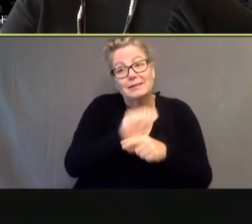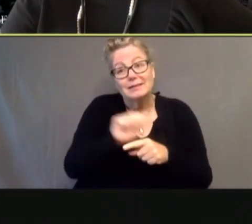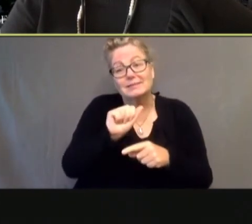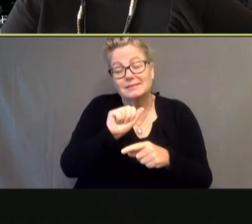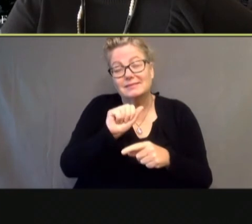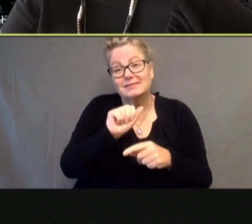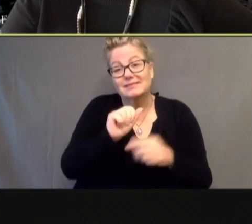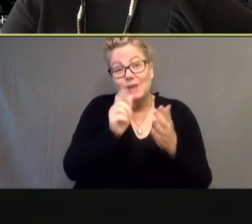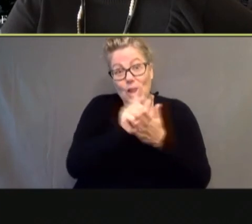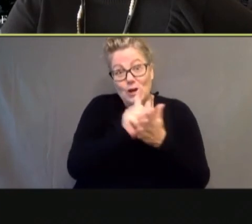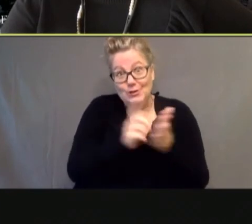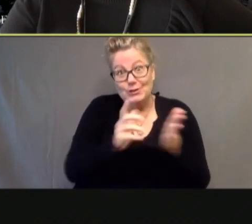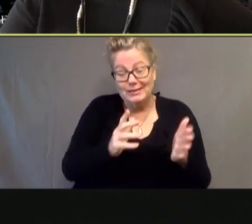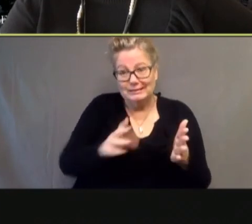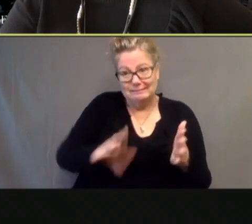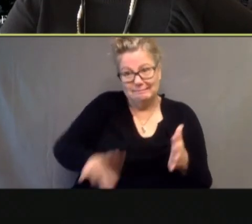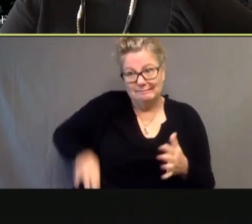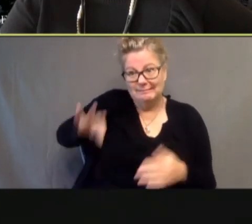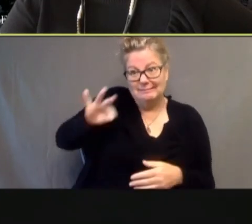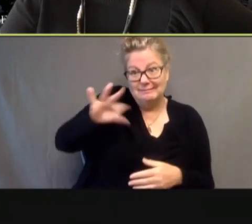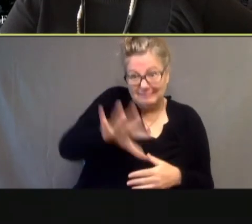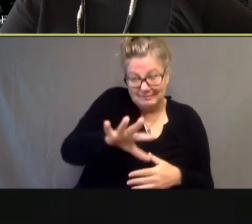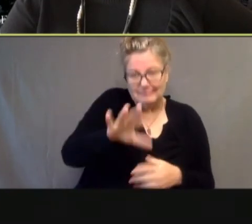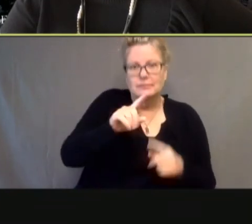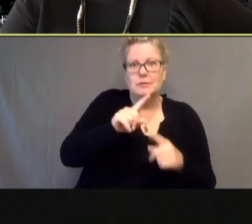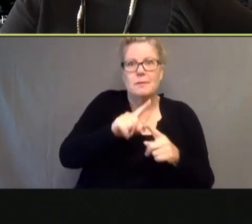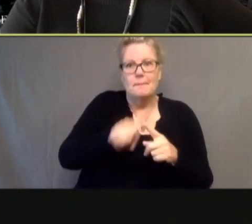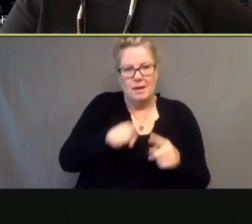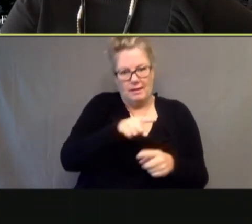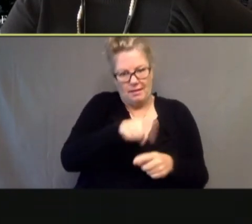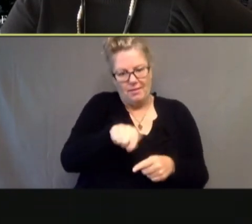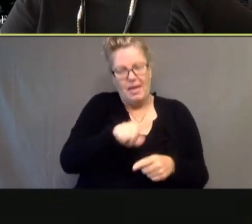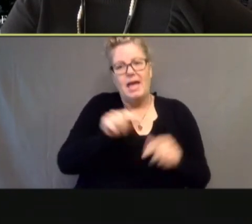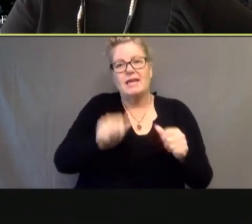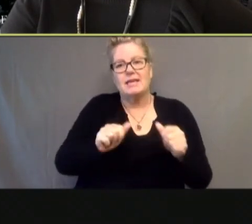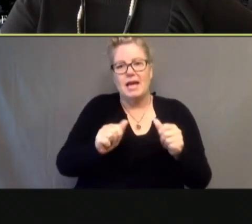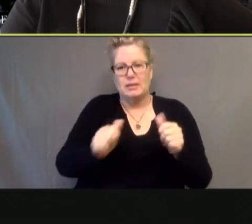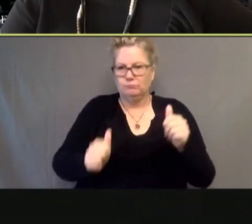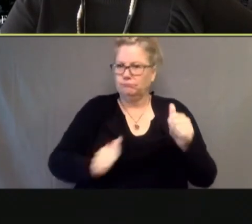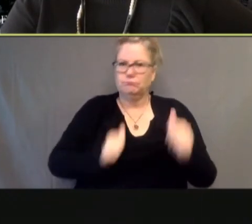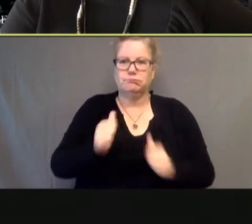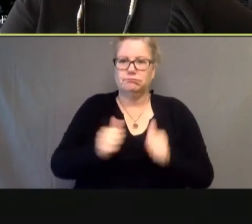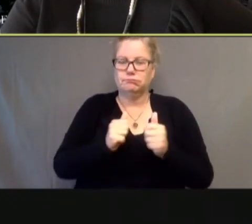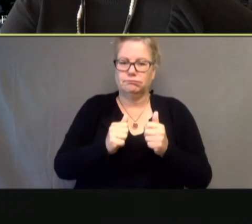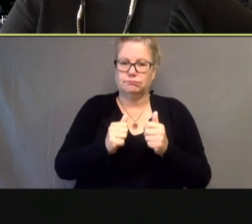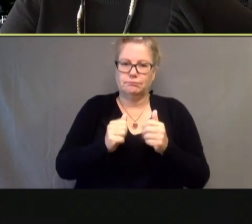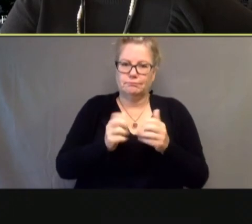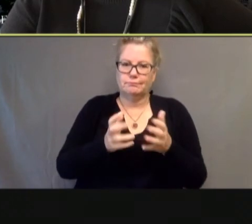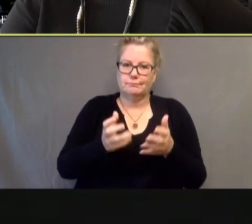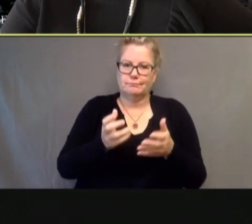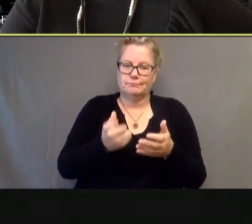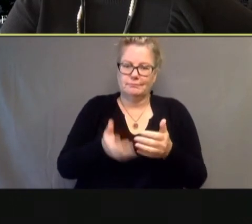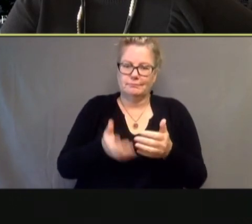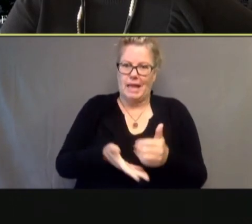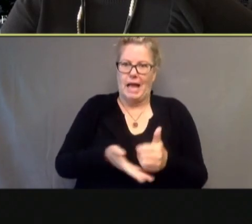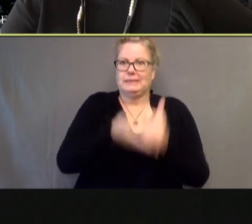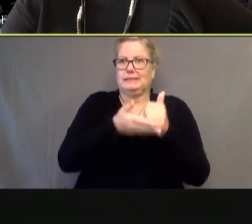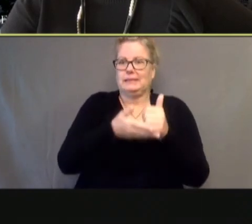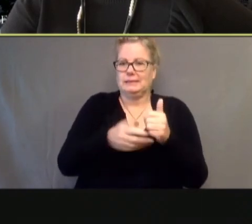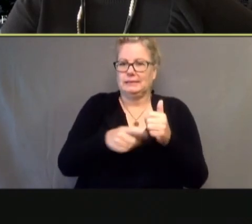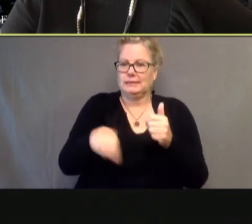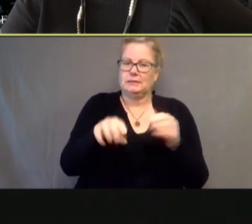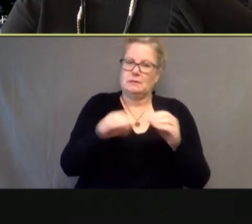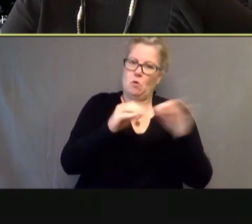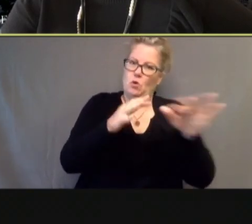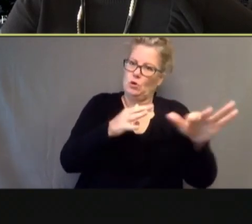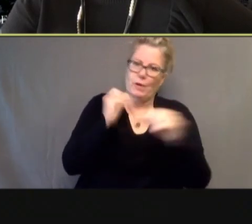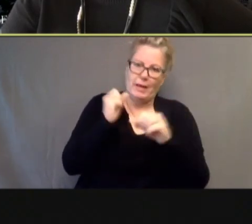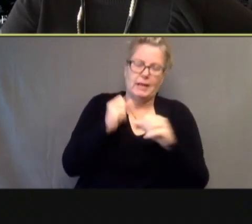they're able to assist you better or assist you much more quickly and more efficiently,